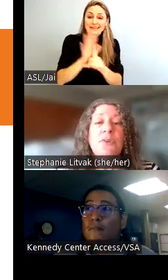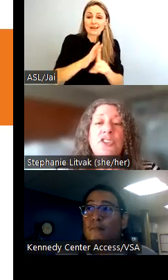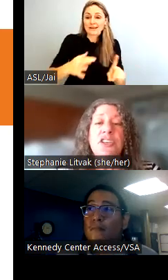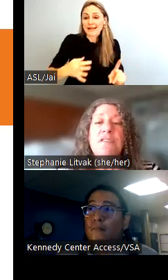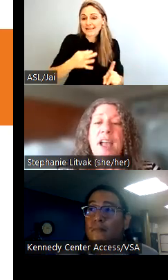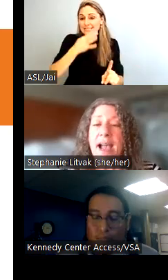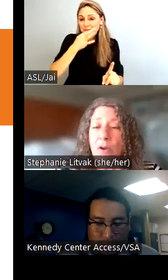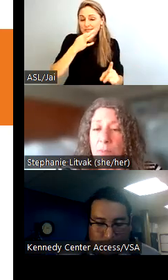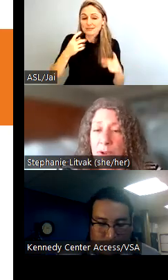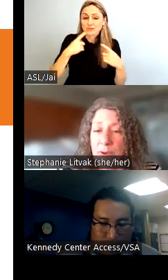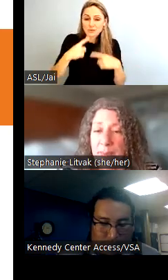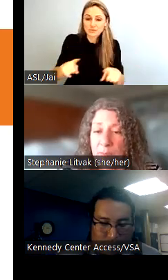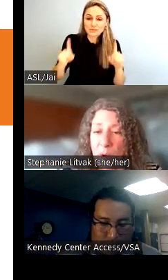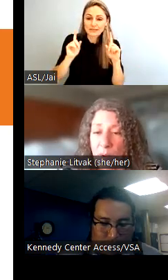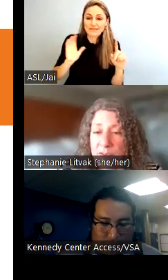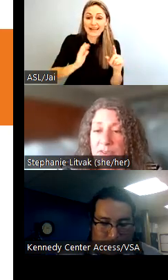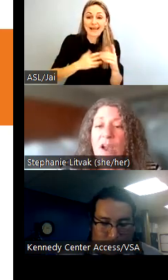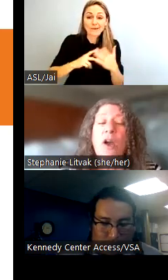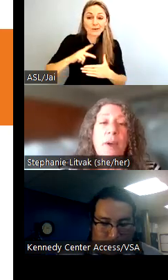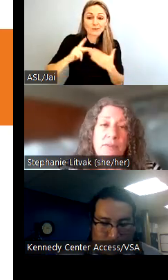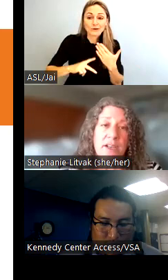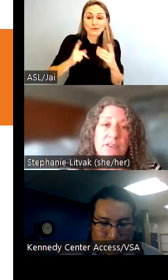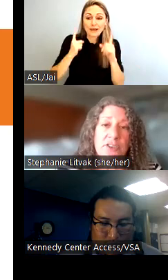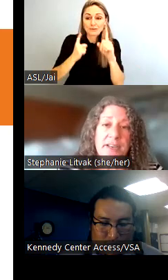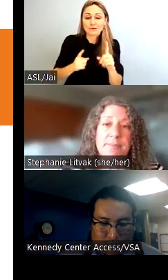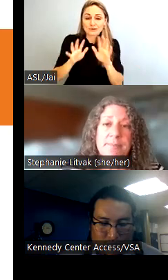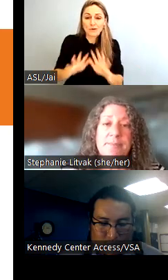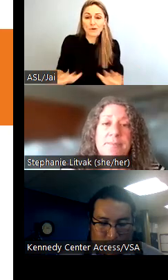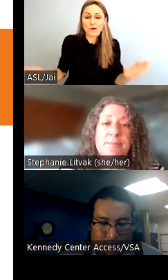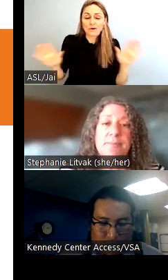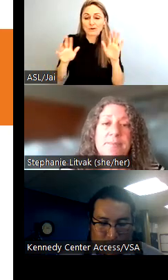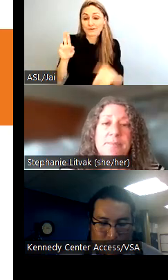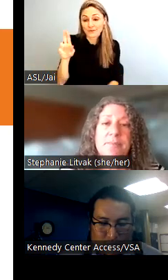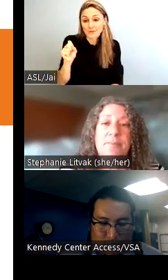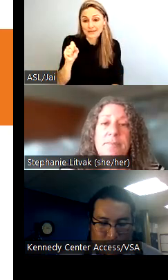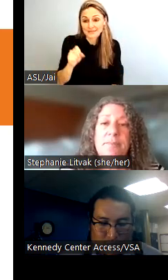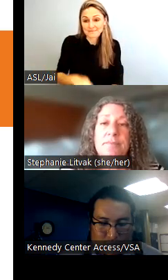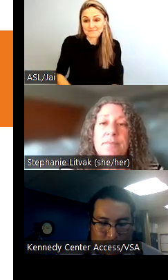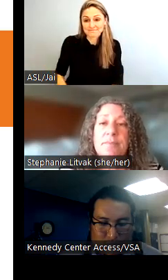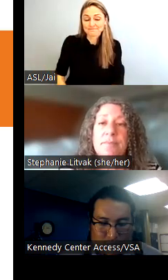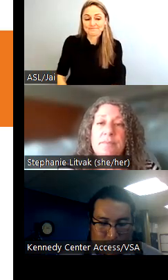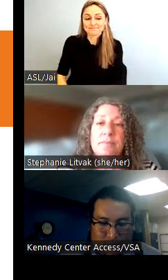achieve our program goals around the country.